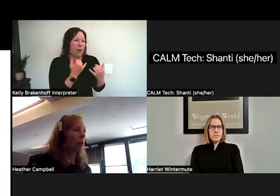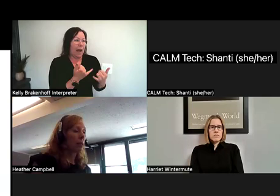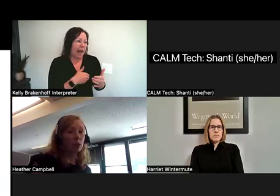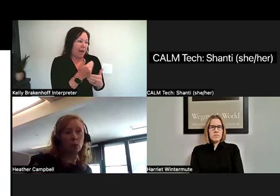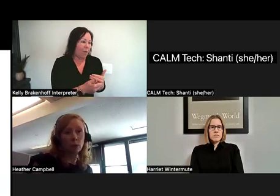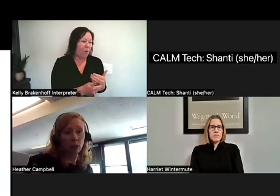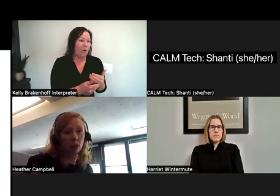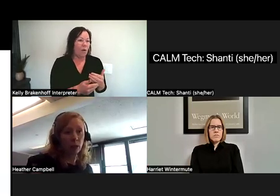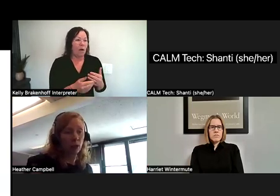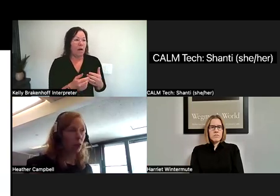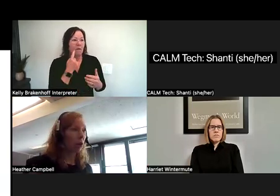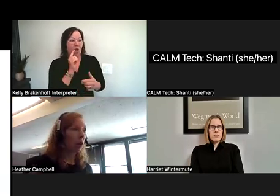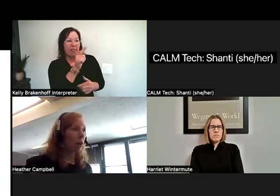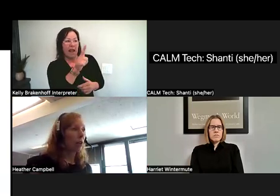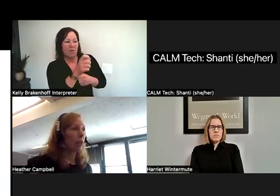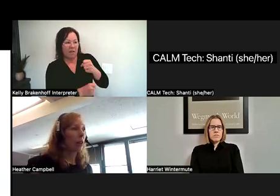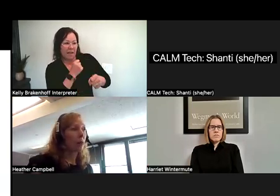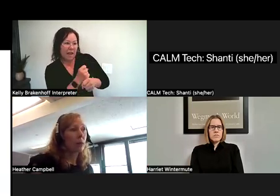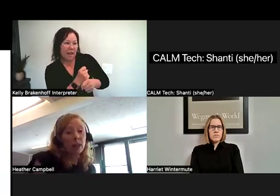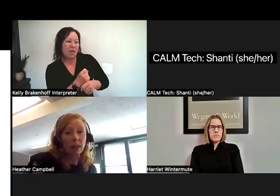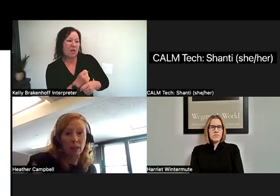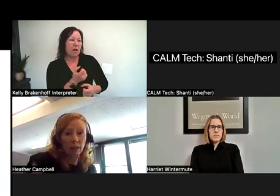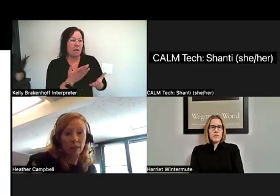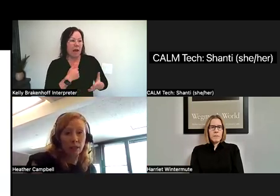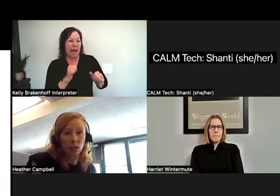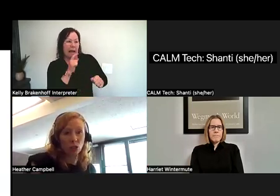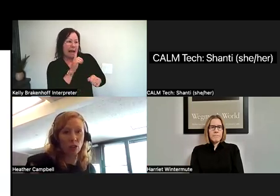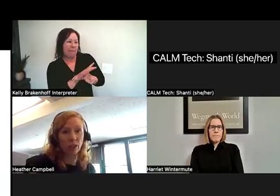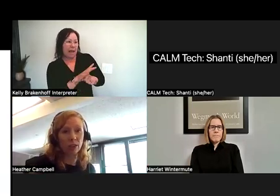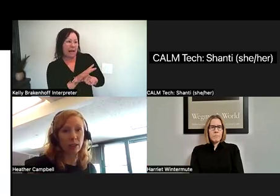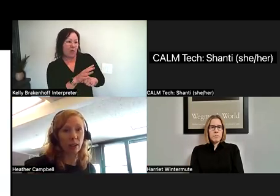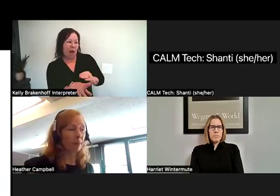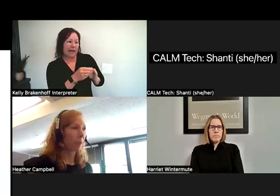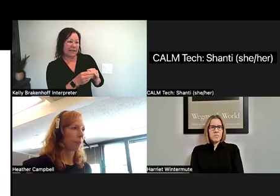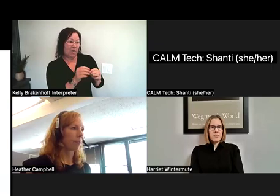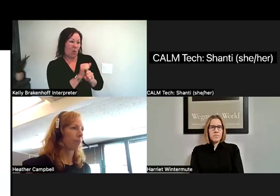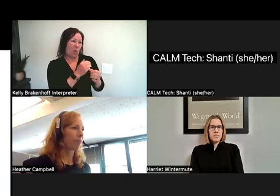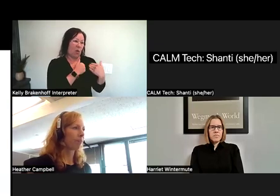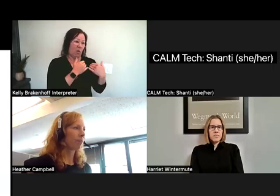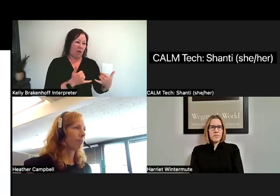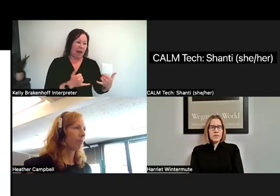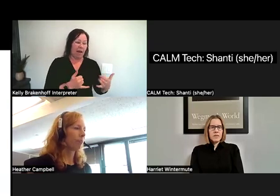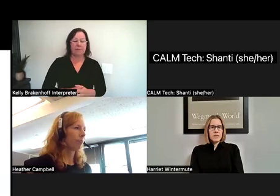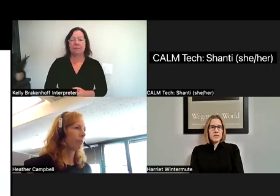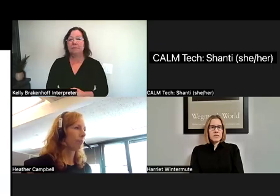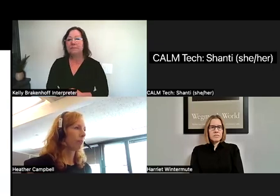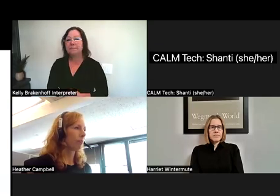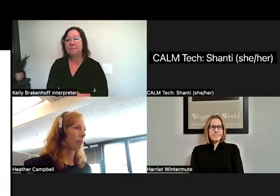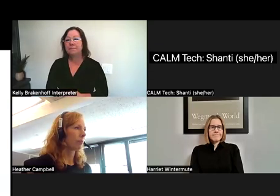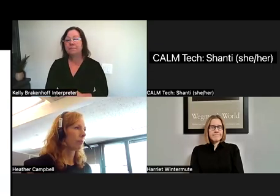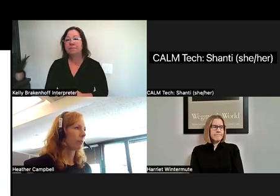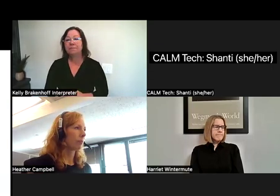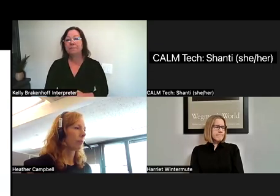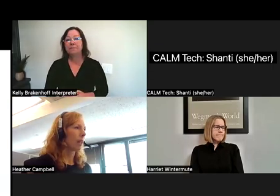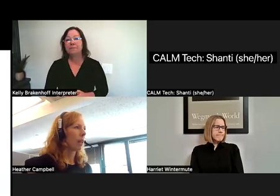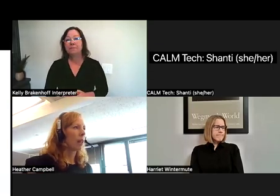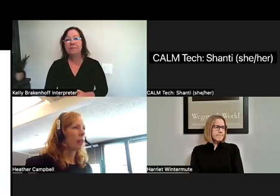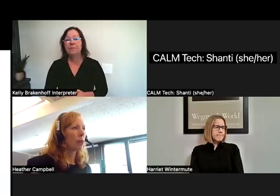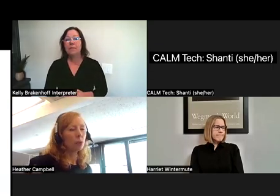be schedules for later in the year? Can I commit to anything additional at this time? The third